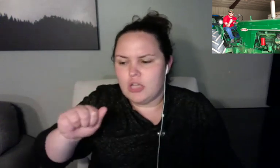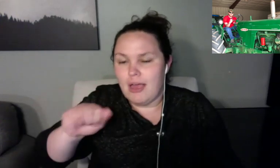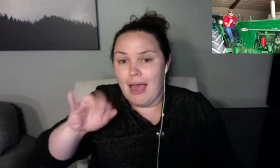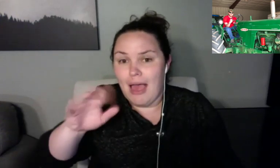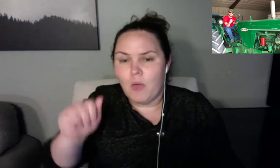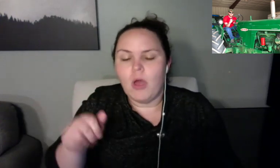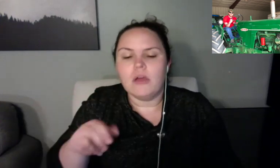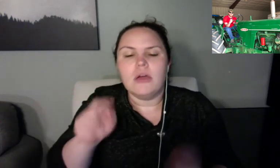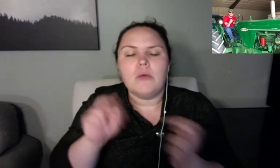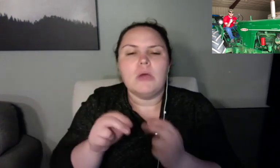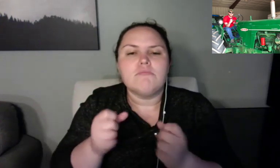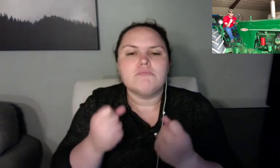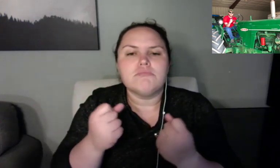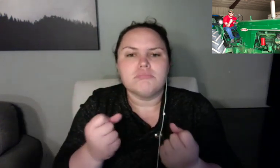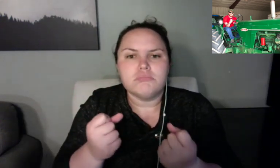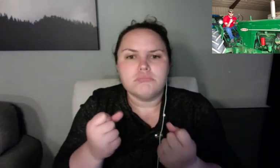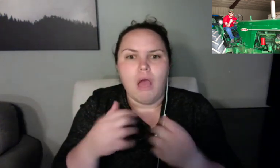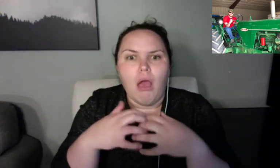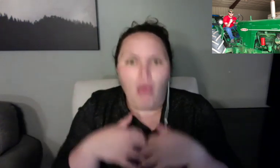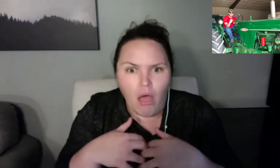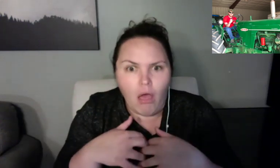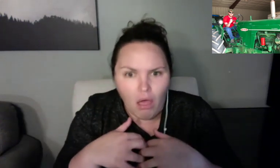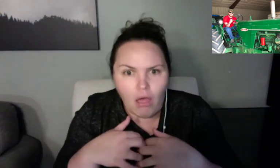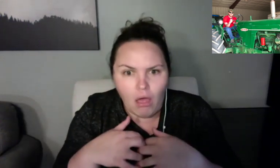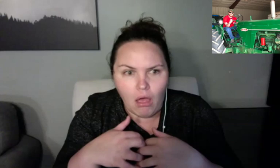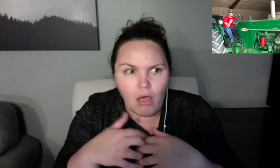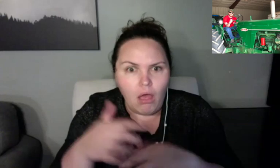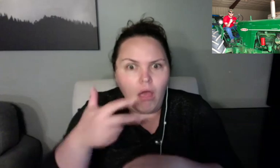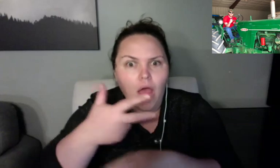I brought it home and found out that I blew a head gasket and it was going